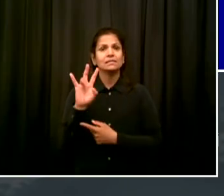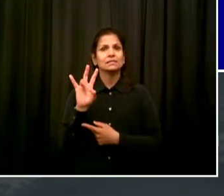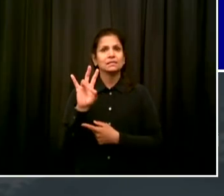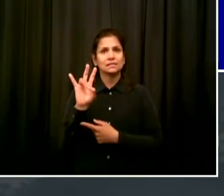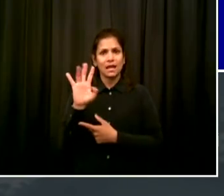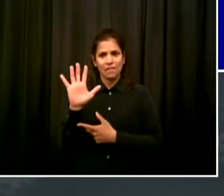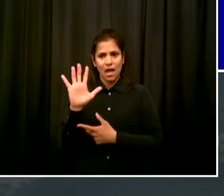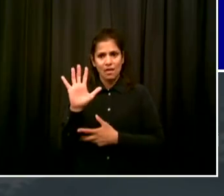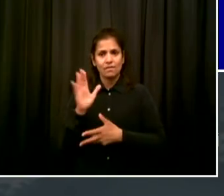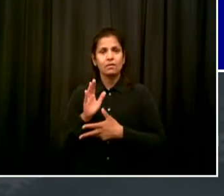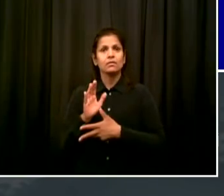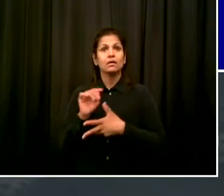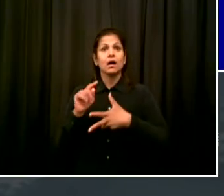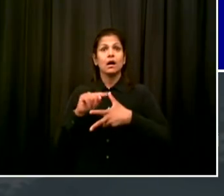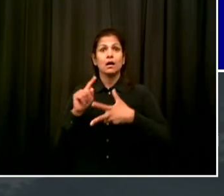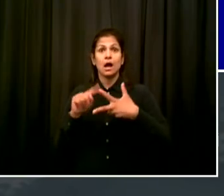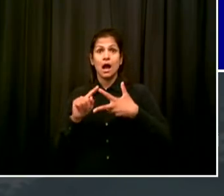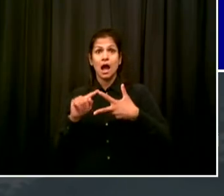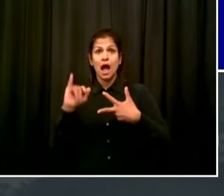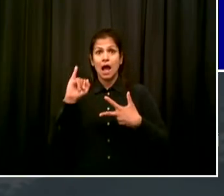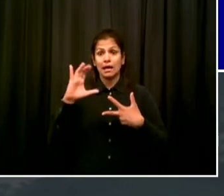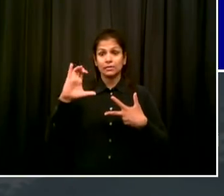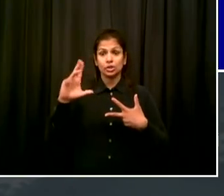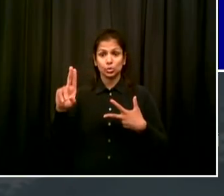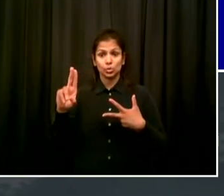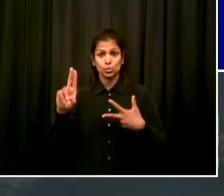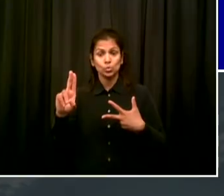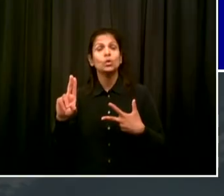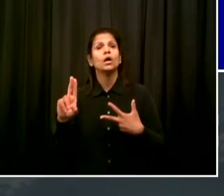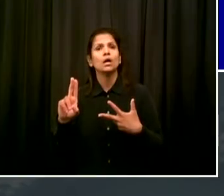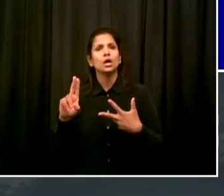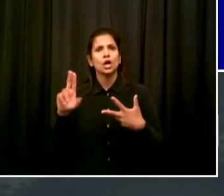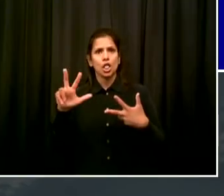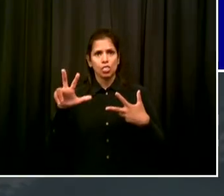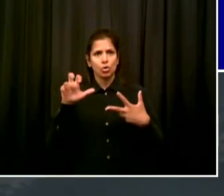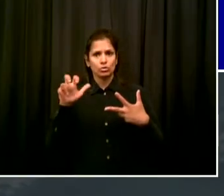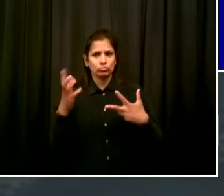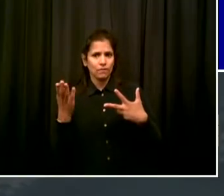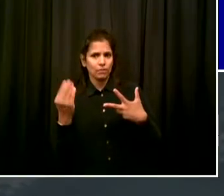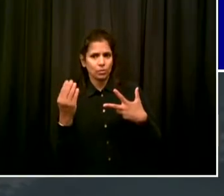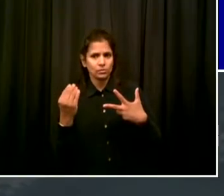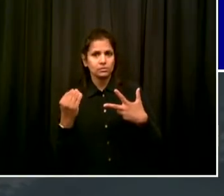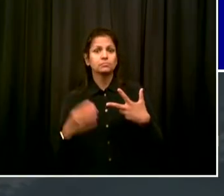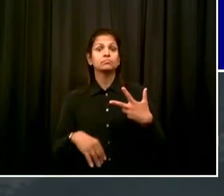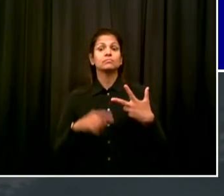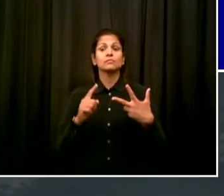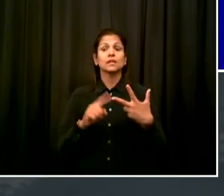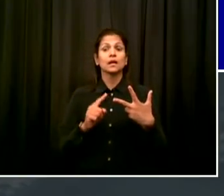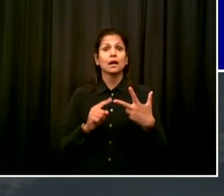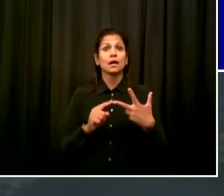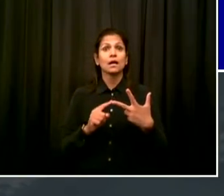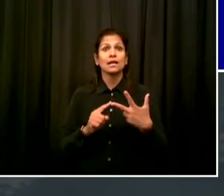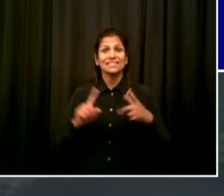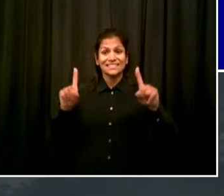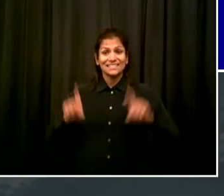REPORT 75 PATIENTS . NUMB OERF OPPELE IN IC TU,OD'AYS